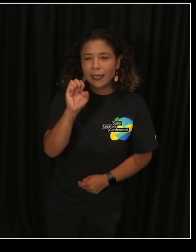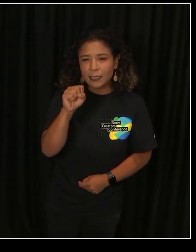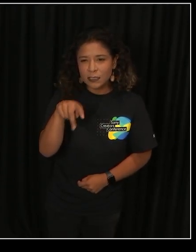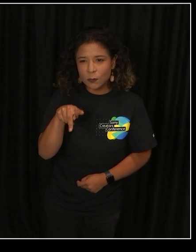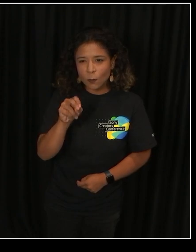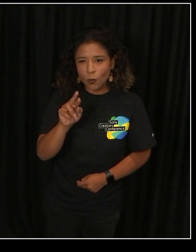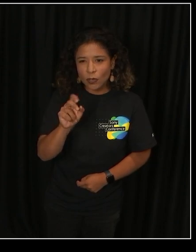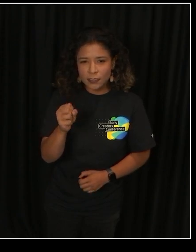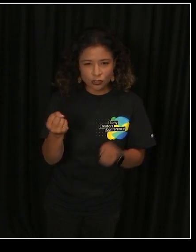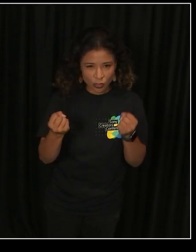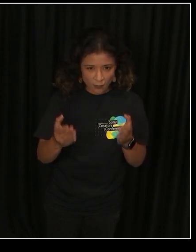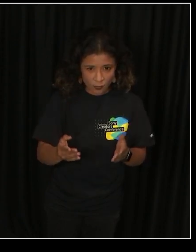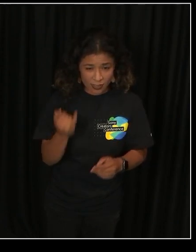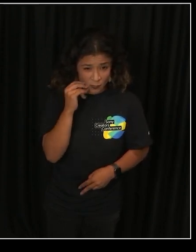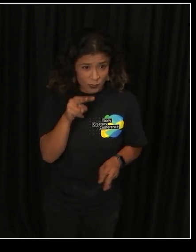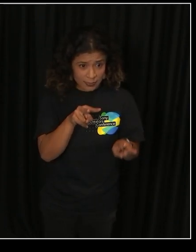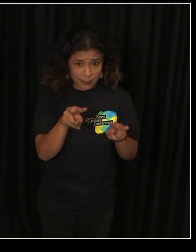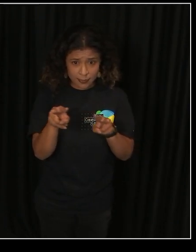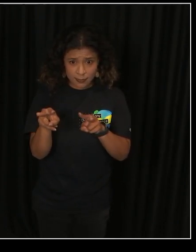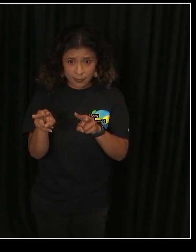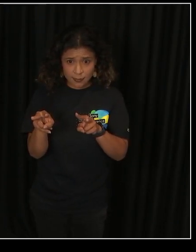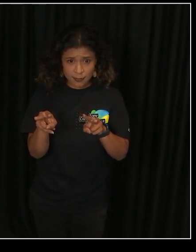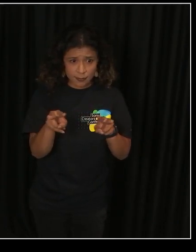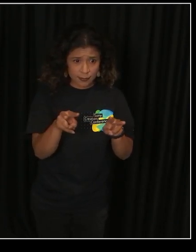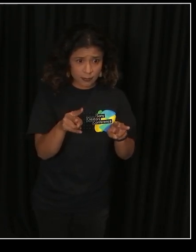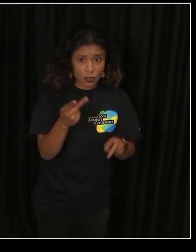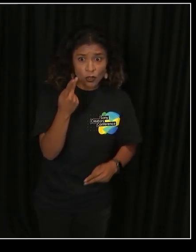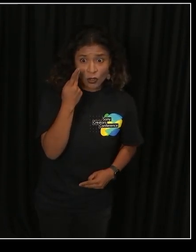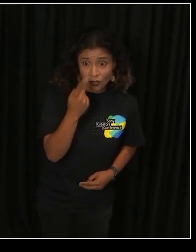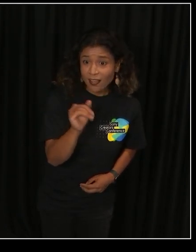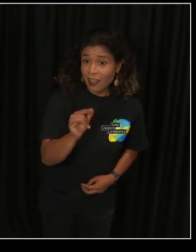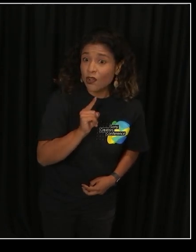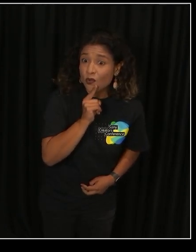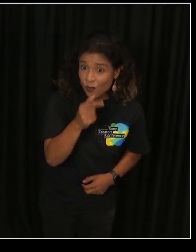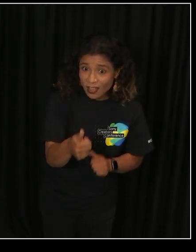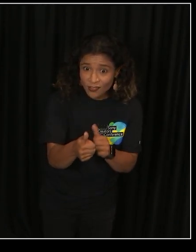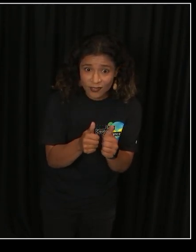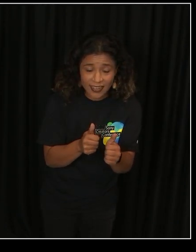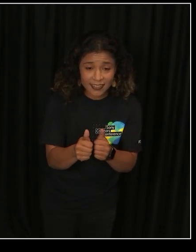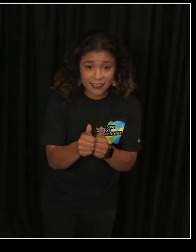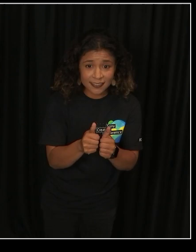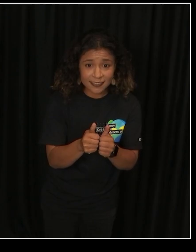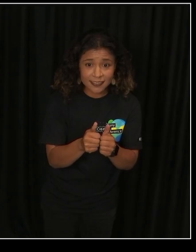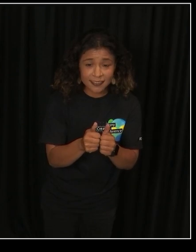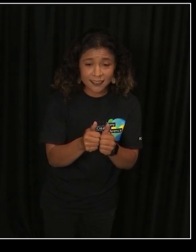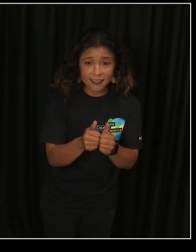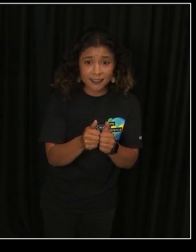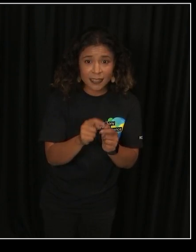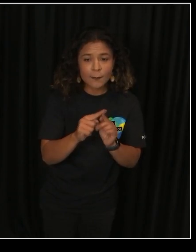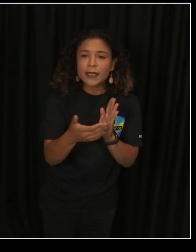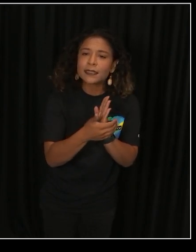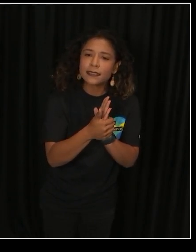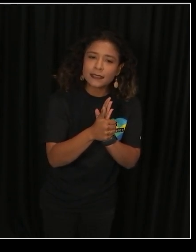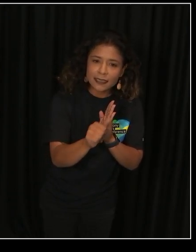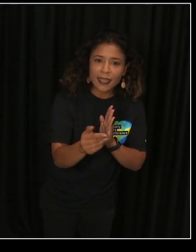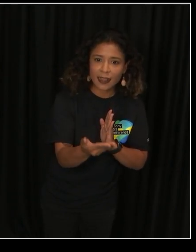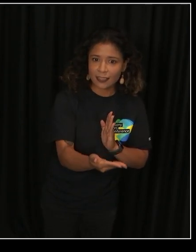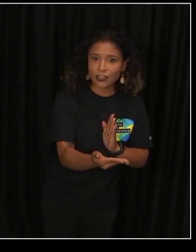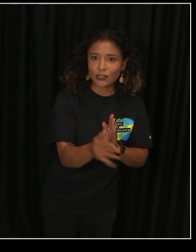And if you watch closely, not only does it look a lot like a real racing event, the actual skill of the drivers is fantastic.